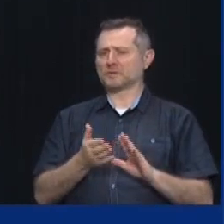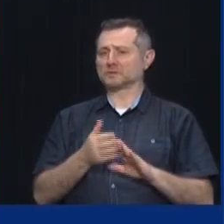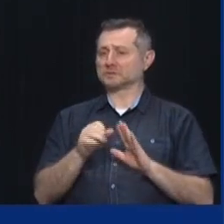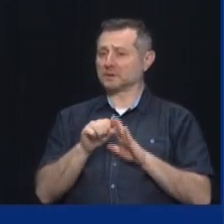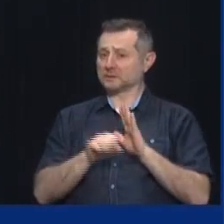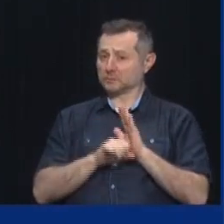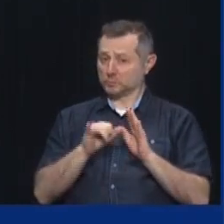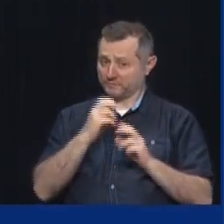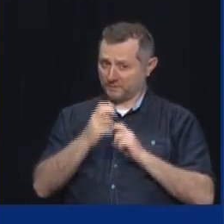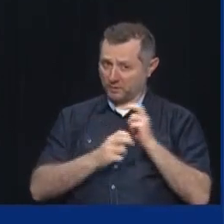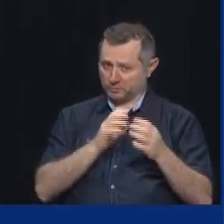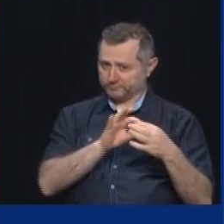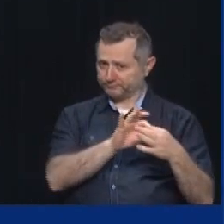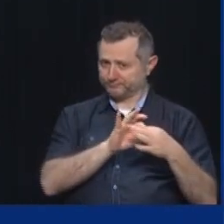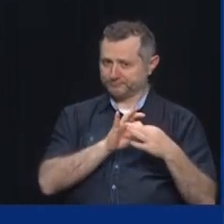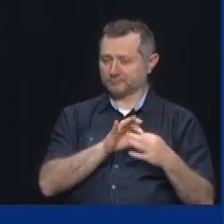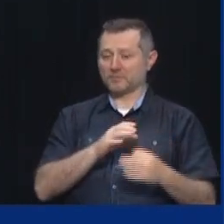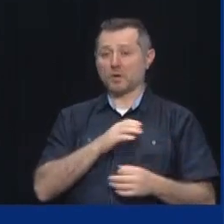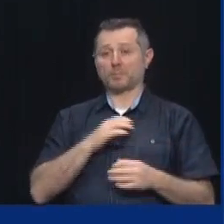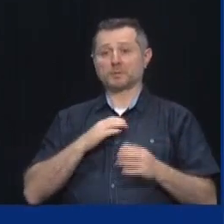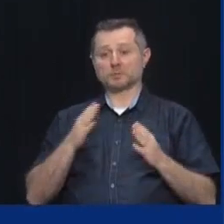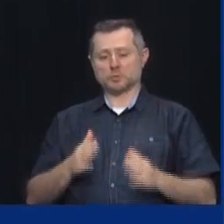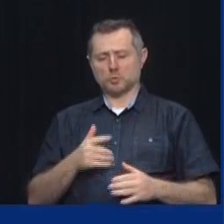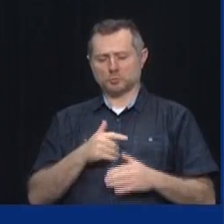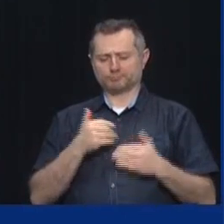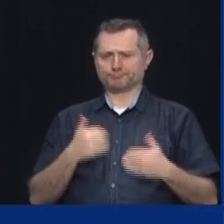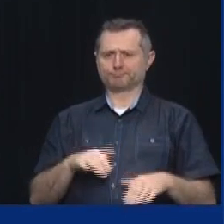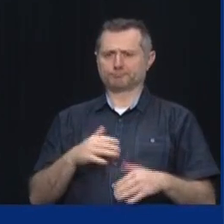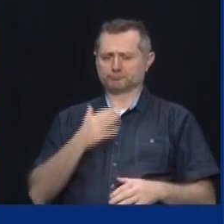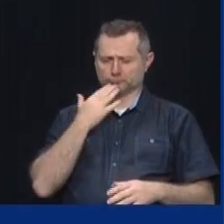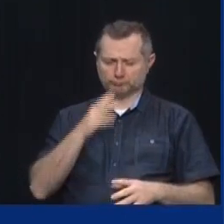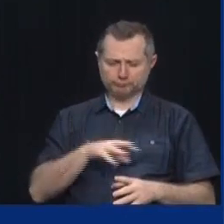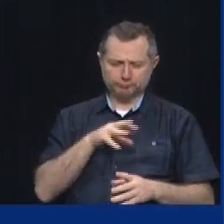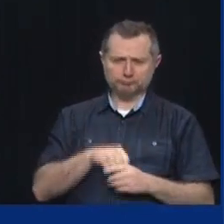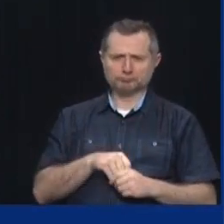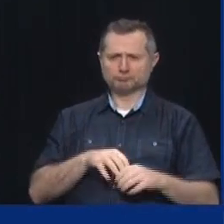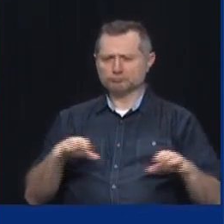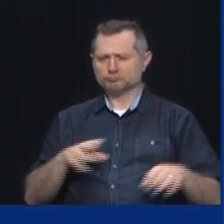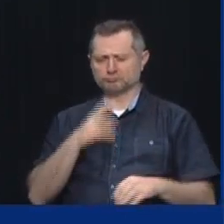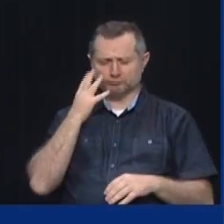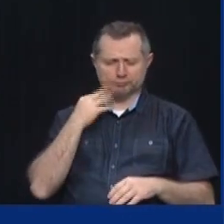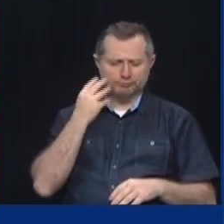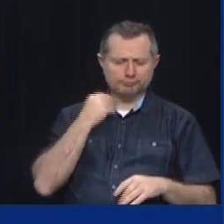LET'S GIVE HER A ROUND OF APPLAUSE. RICHARD BALL, WHO THE